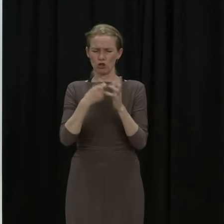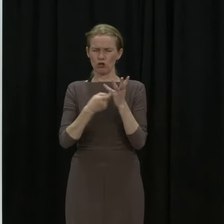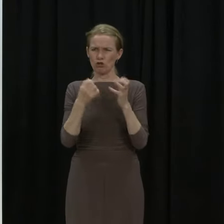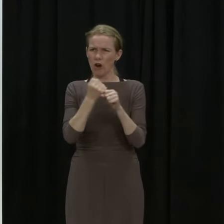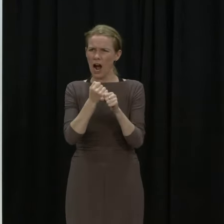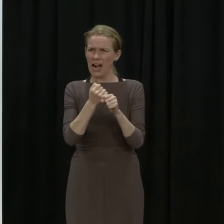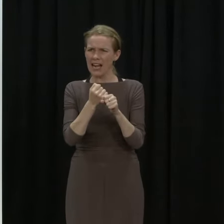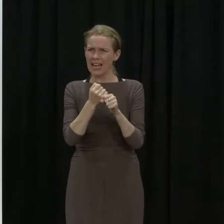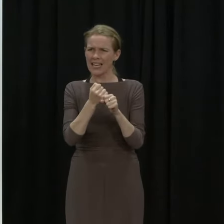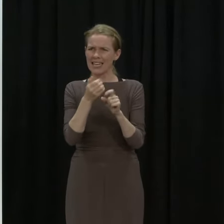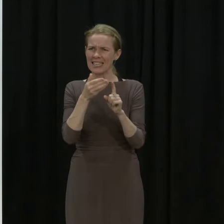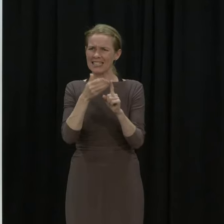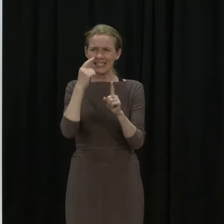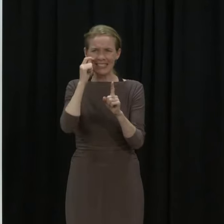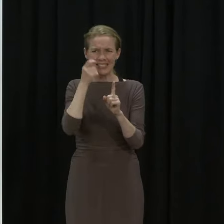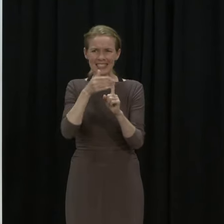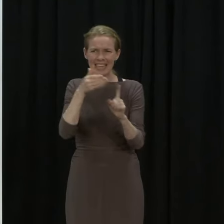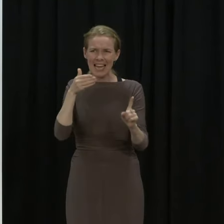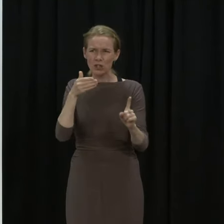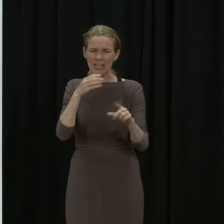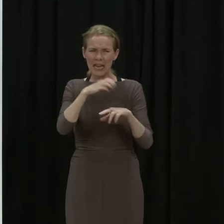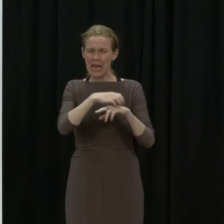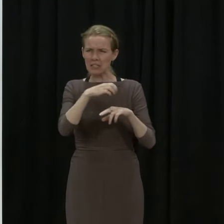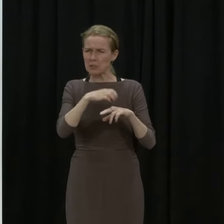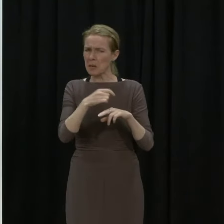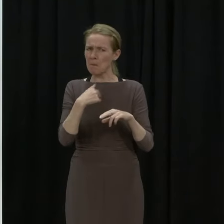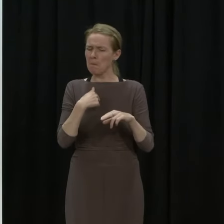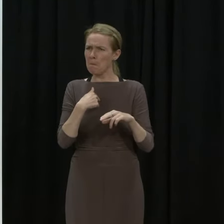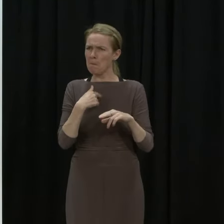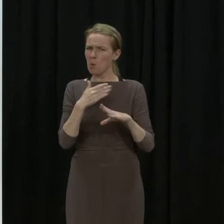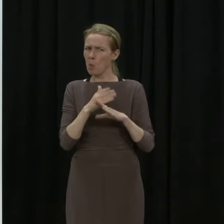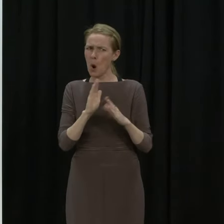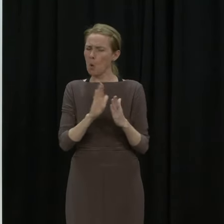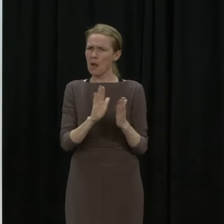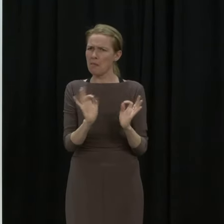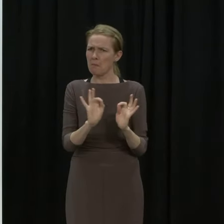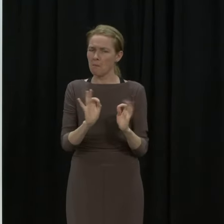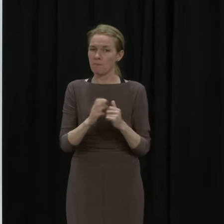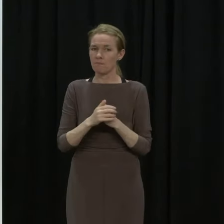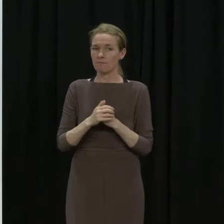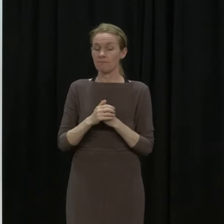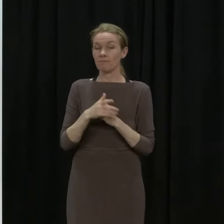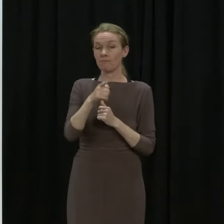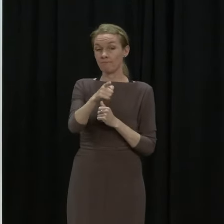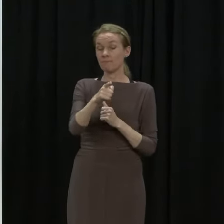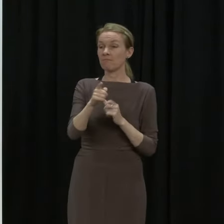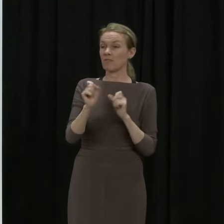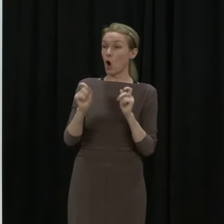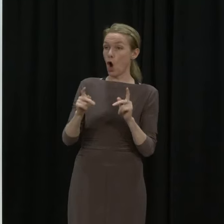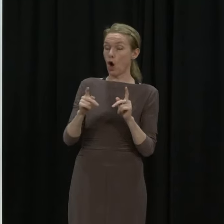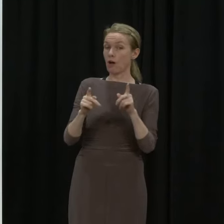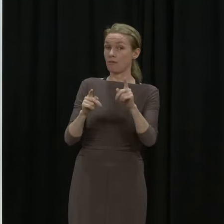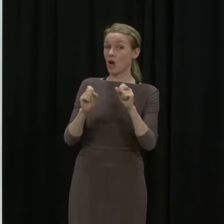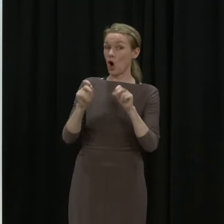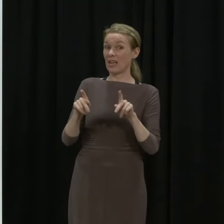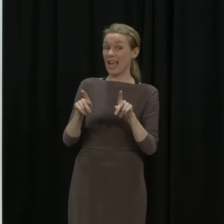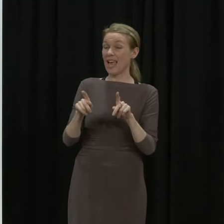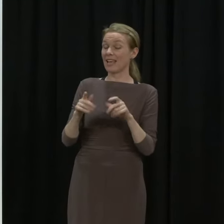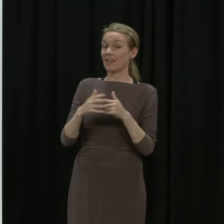application for those approaches? I am not aware of who that agency would be all the